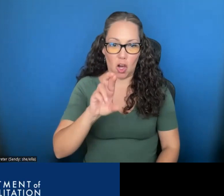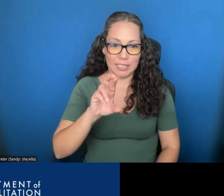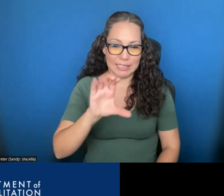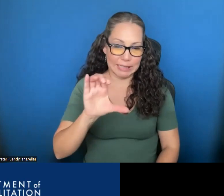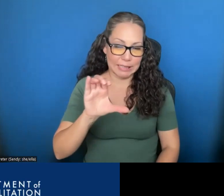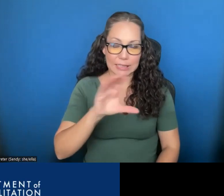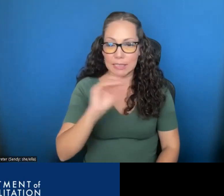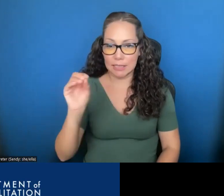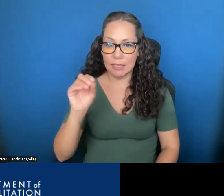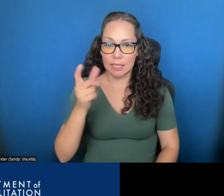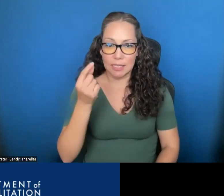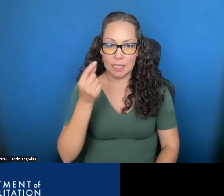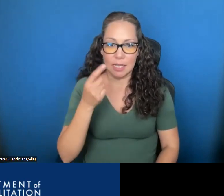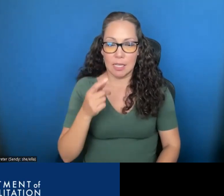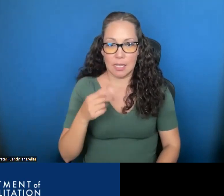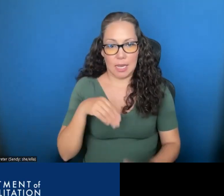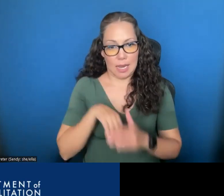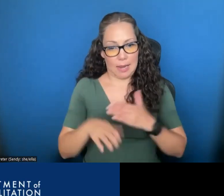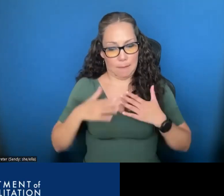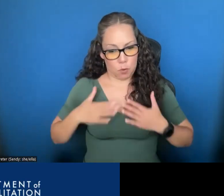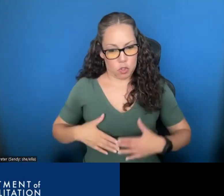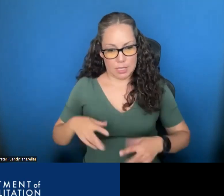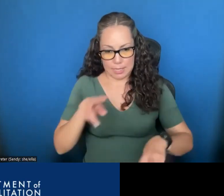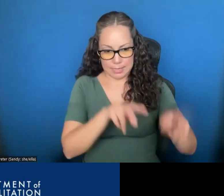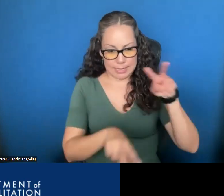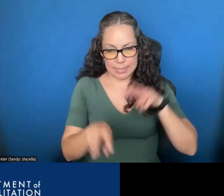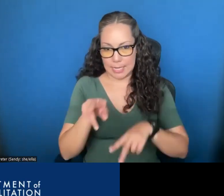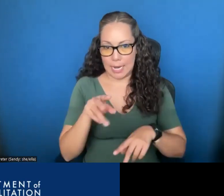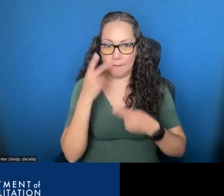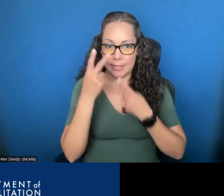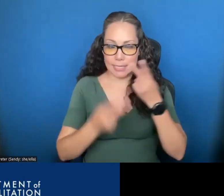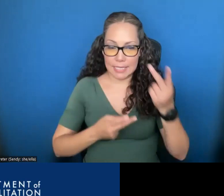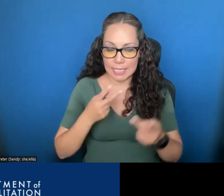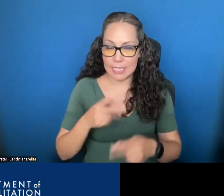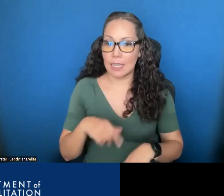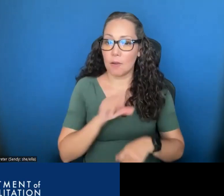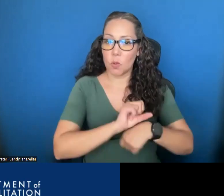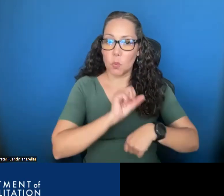in-person site visits also as mentioned before we are working with CDA on no wrong door State